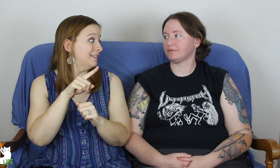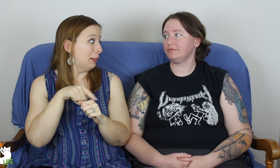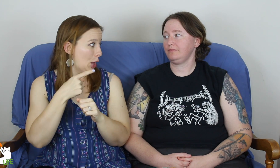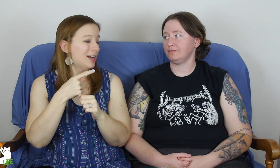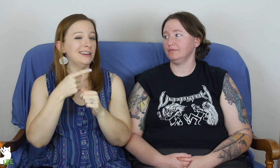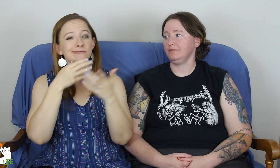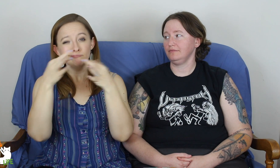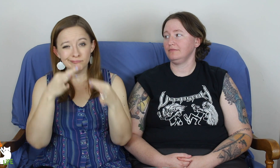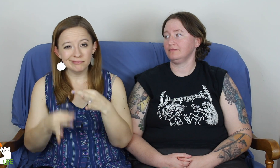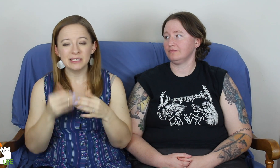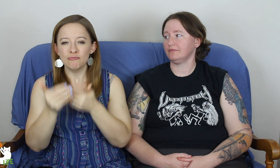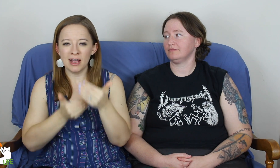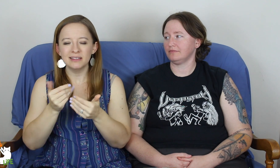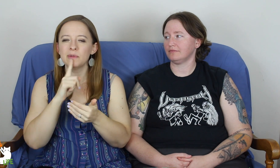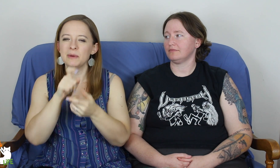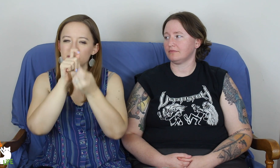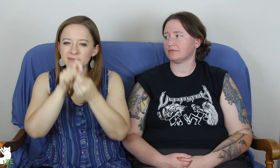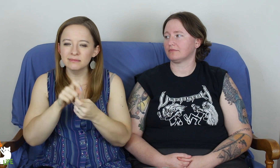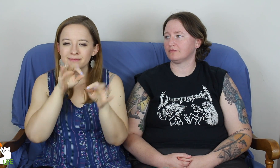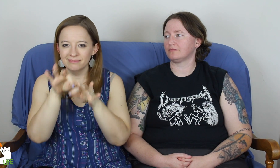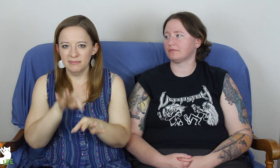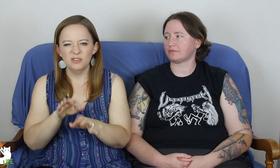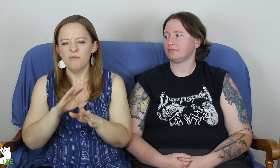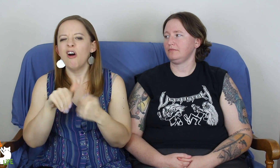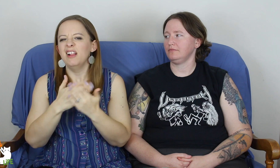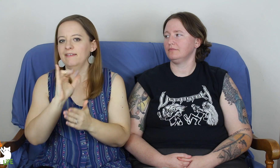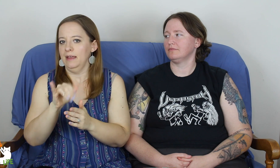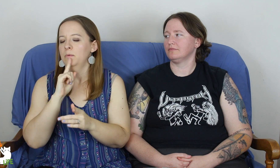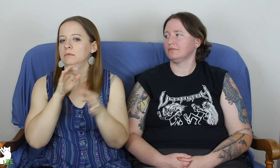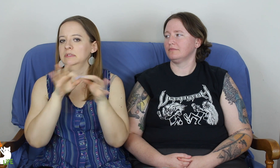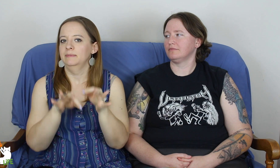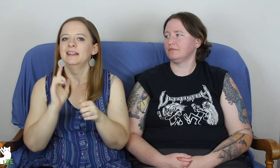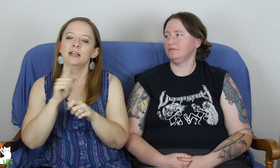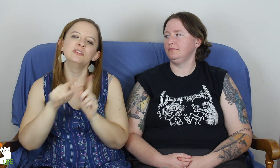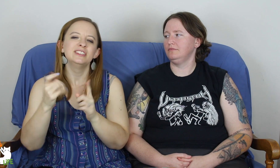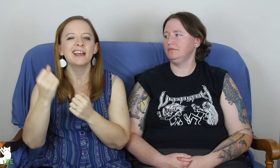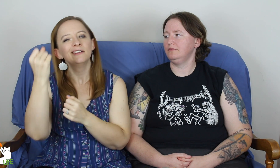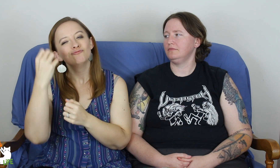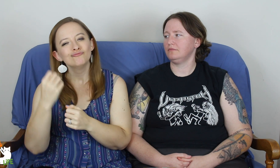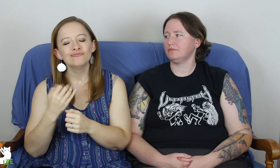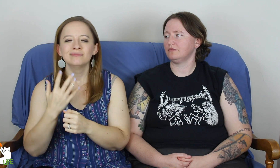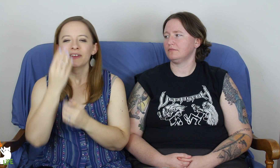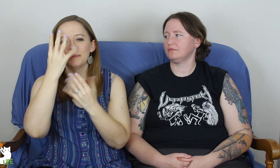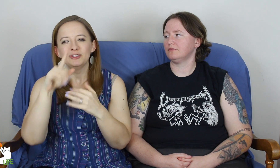just because it's a really long explanation and process and we want to be detailed about that. So all of that will be explained in another video.